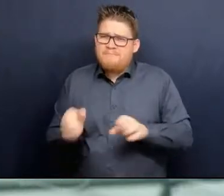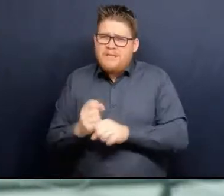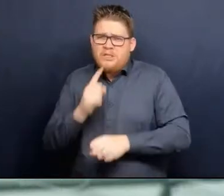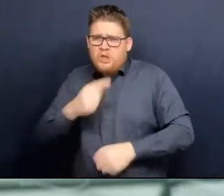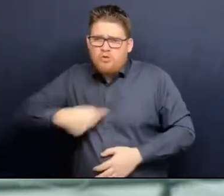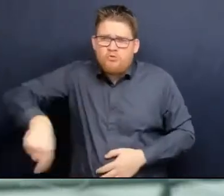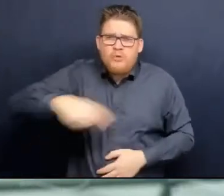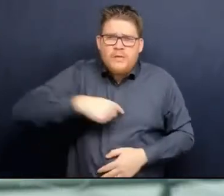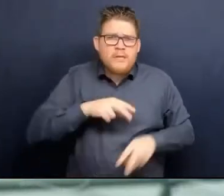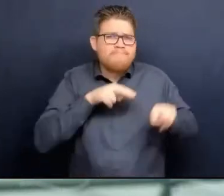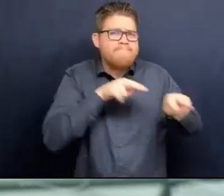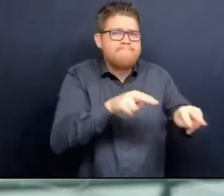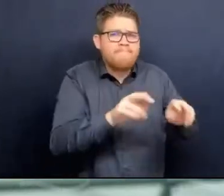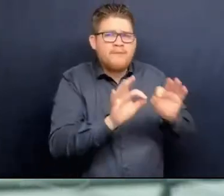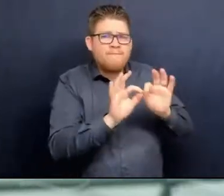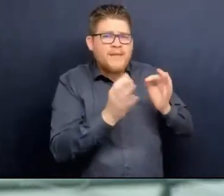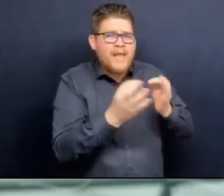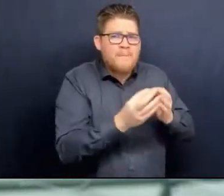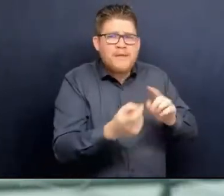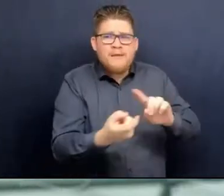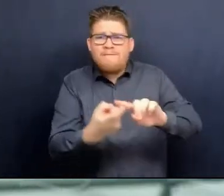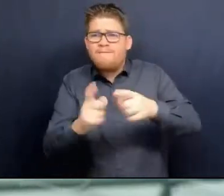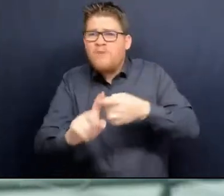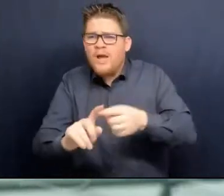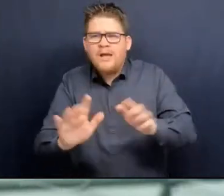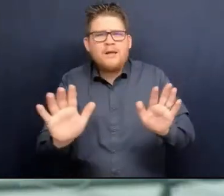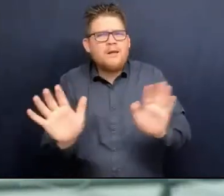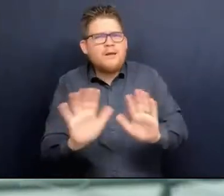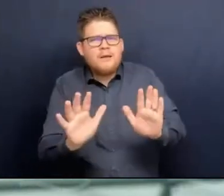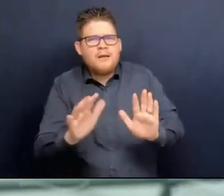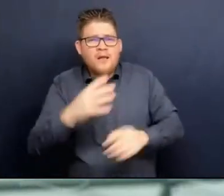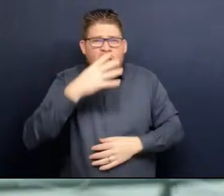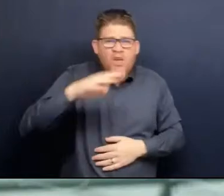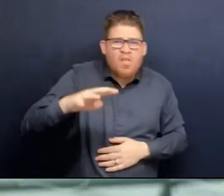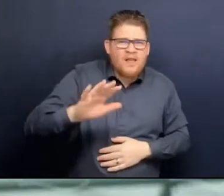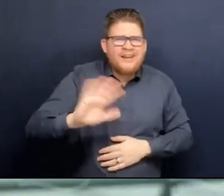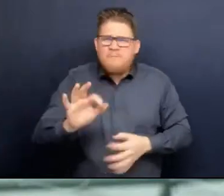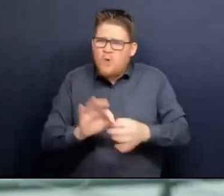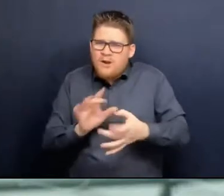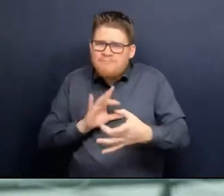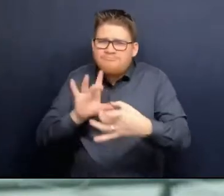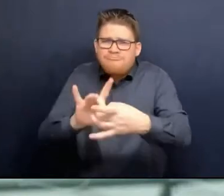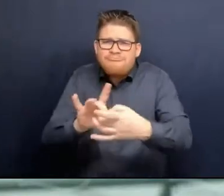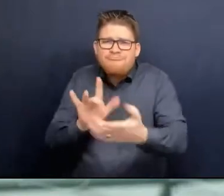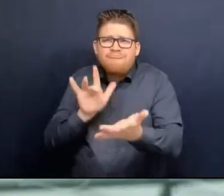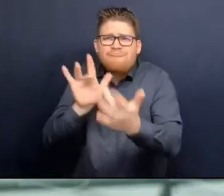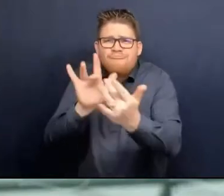that we reach out and connect with those in our life right now. People we may not have